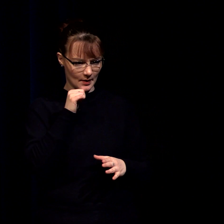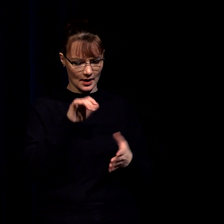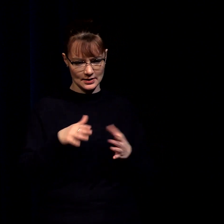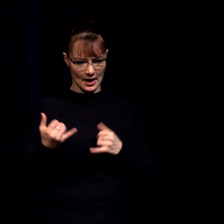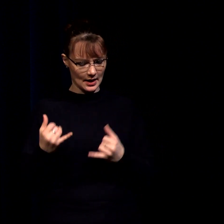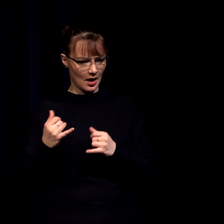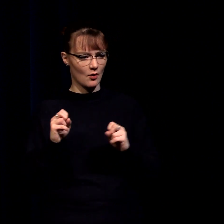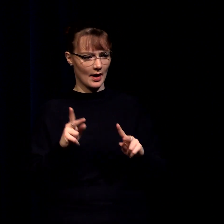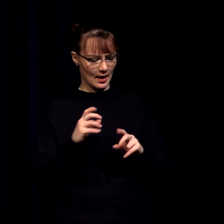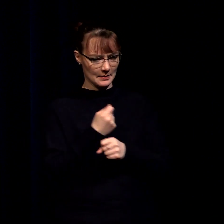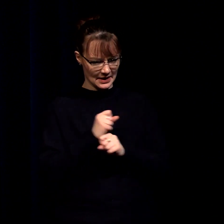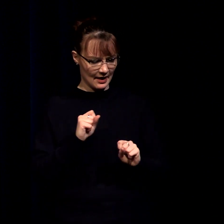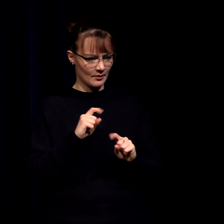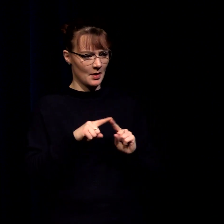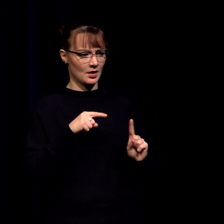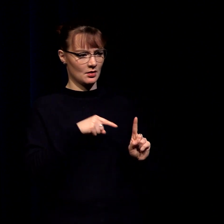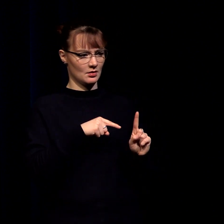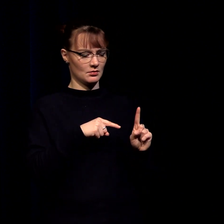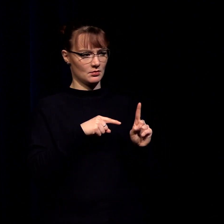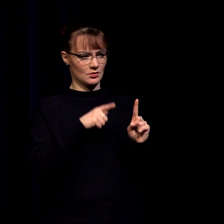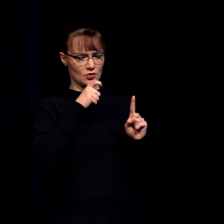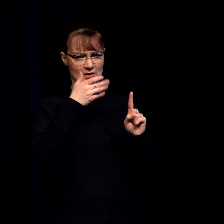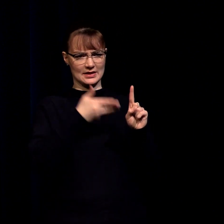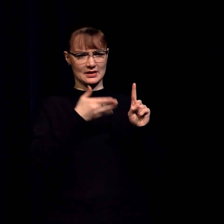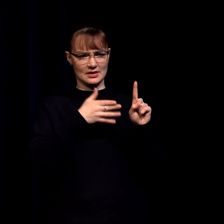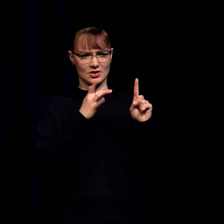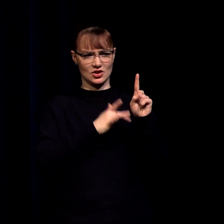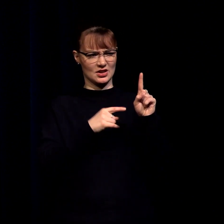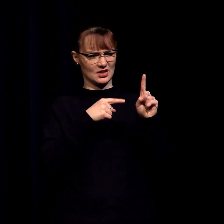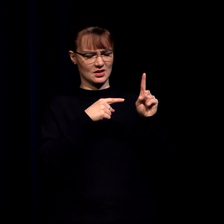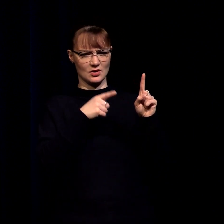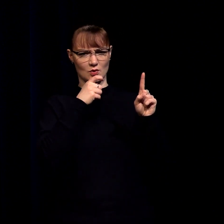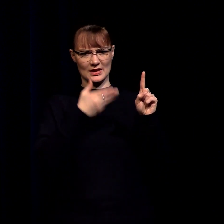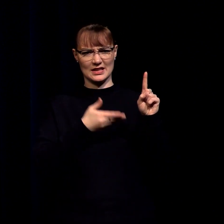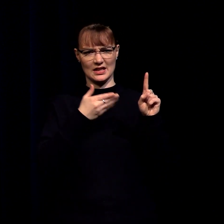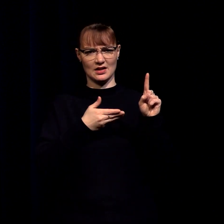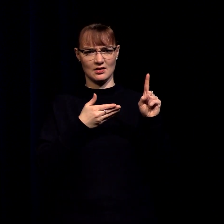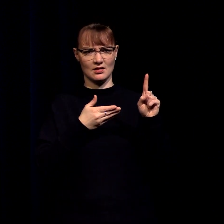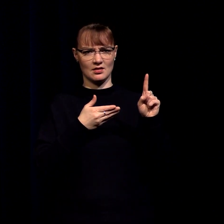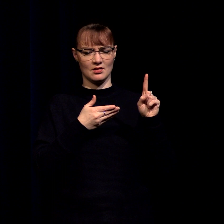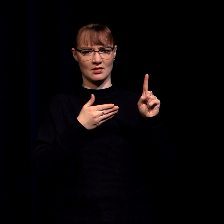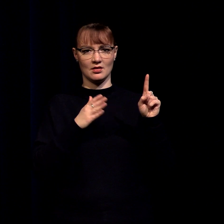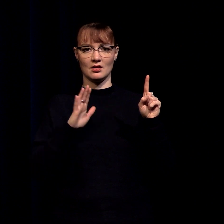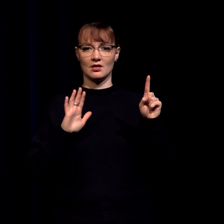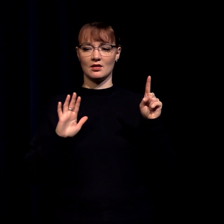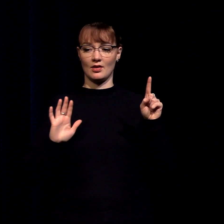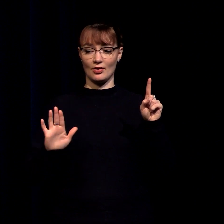important. Their fears are confirmed, for they do go to the